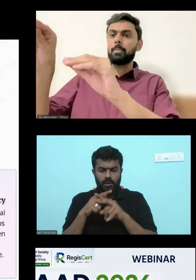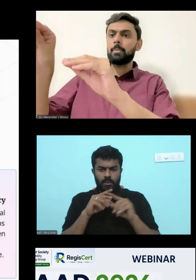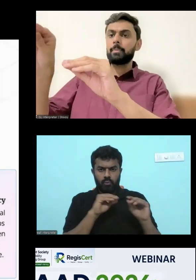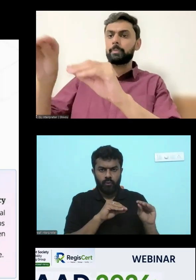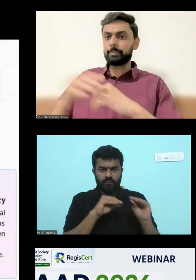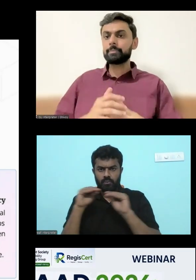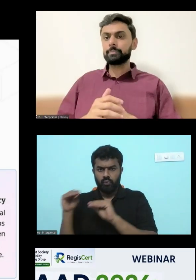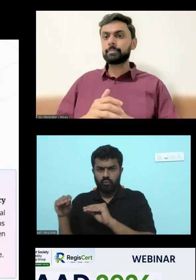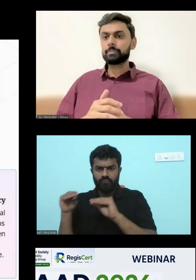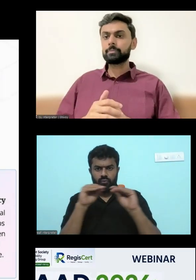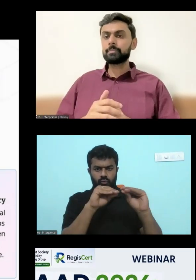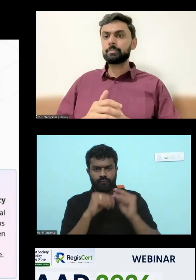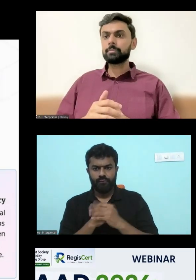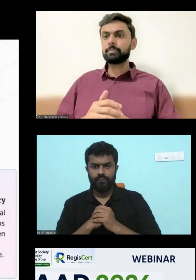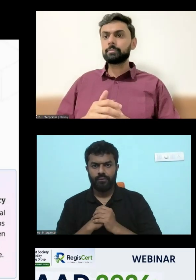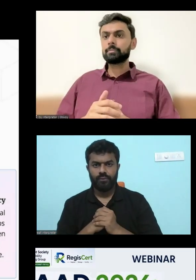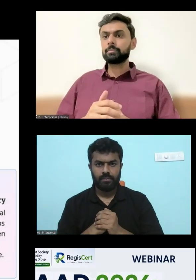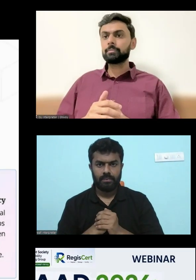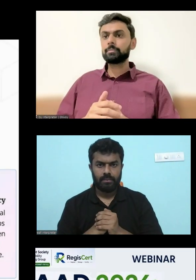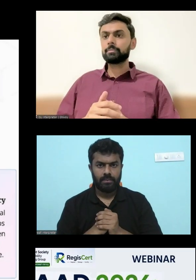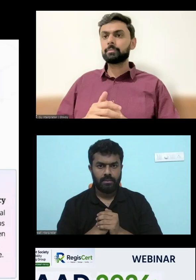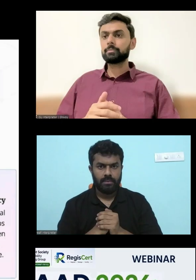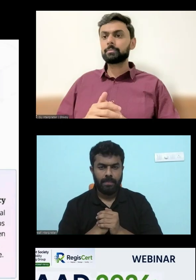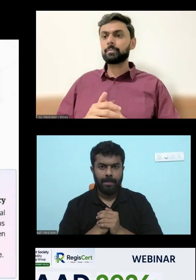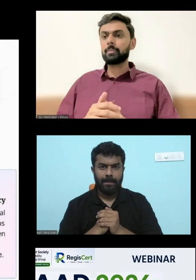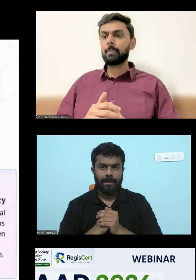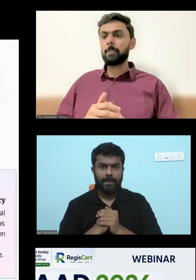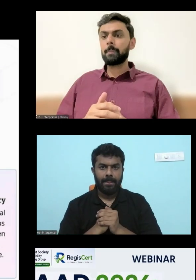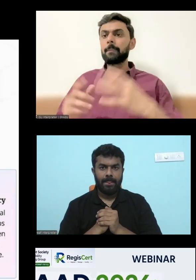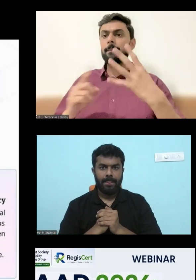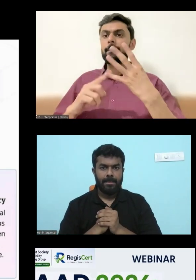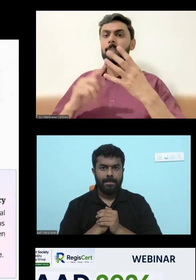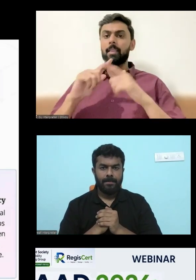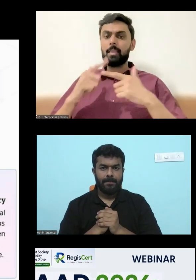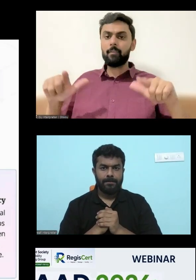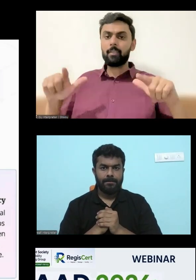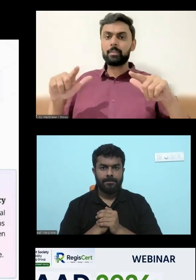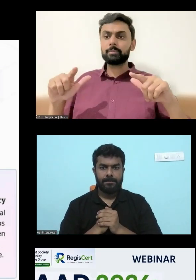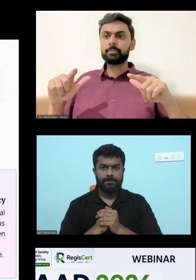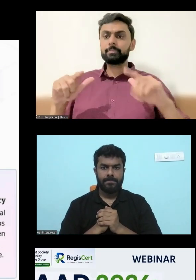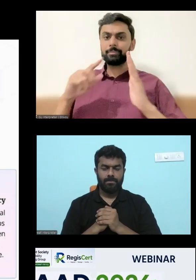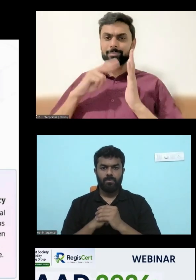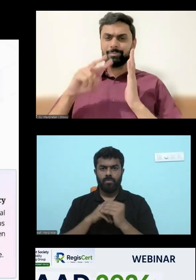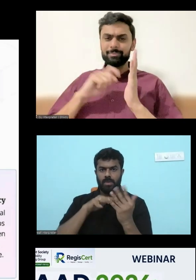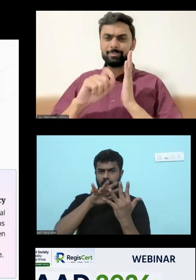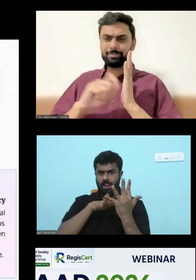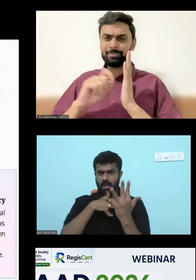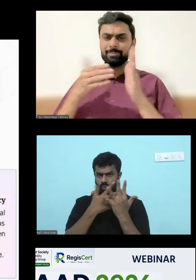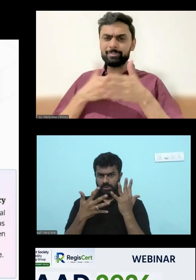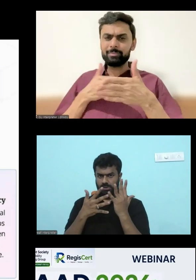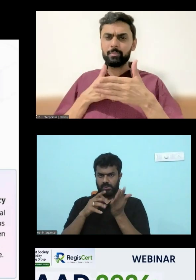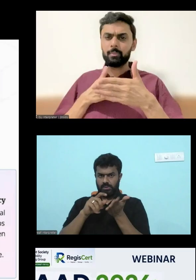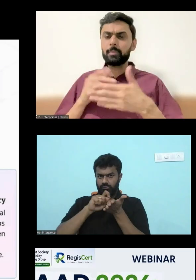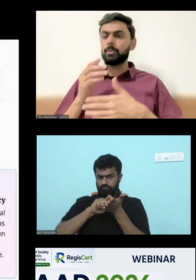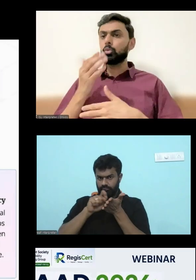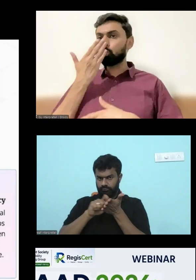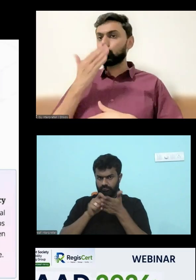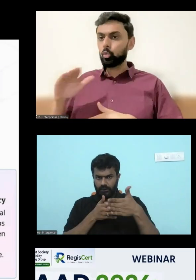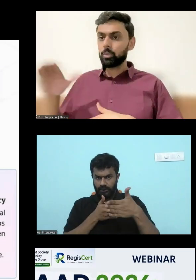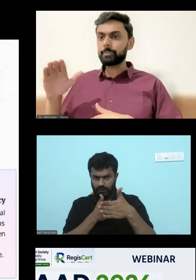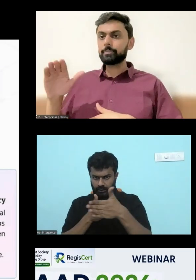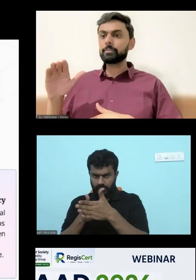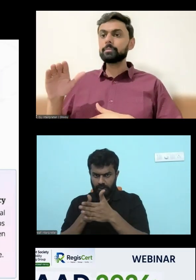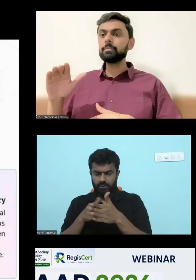And disabilities with language and literacy issues are students in multi-lingual regions where